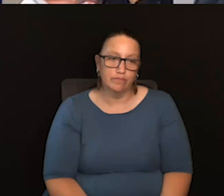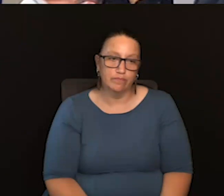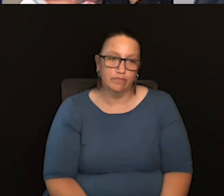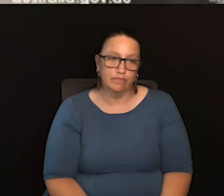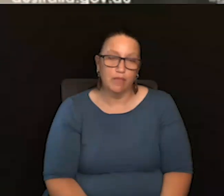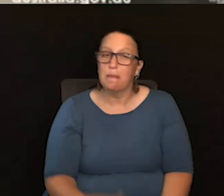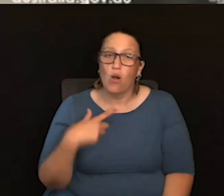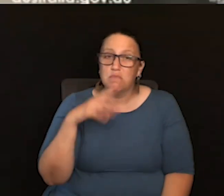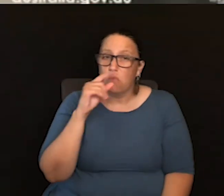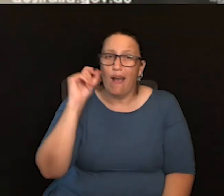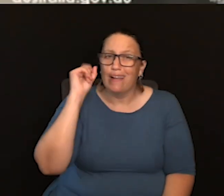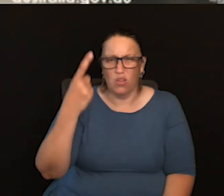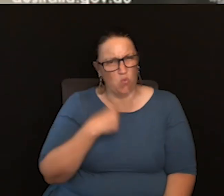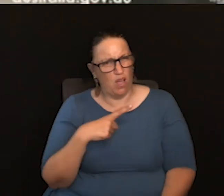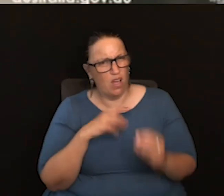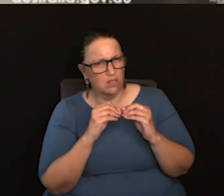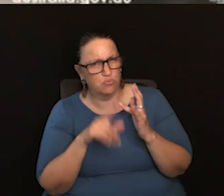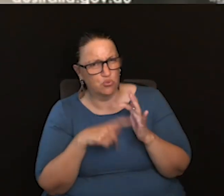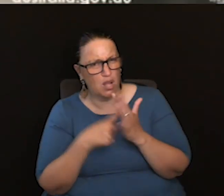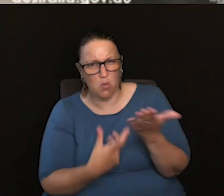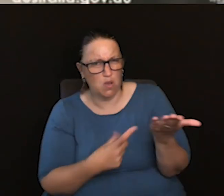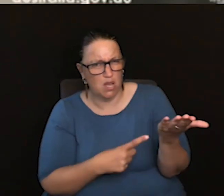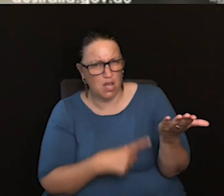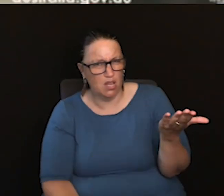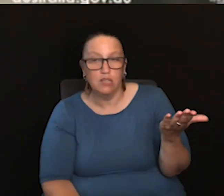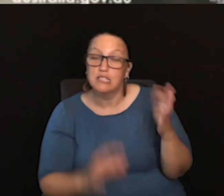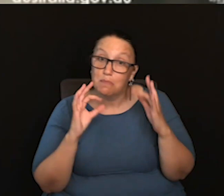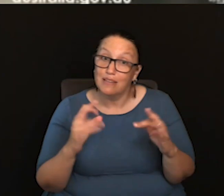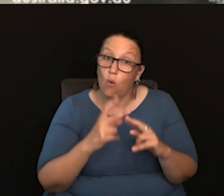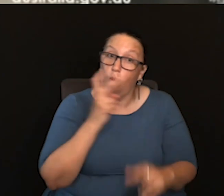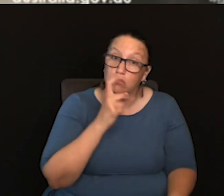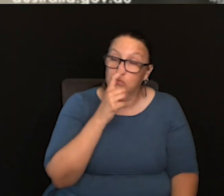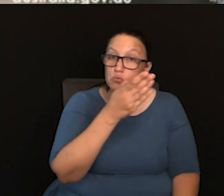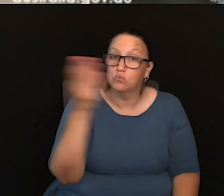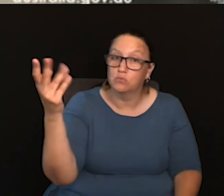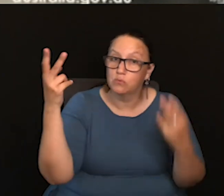There are a number of things that we know and we're very happy to provide it. We're just waiting for the latest update from the states and territories